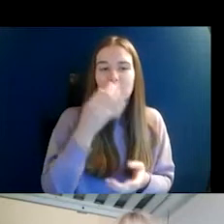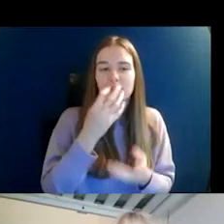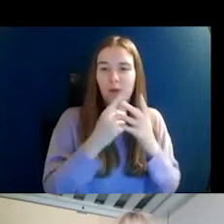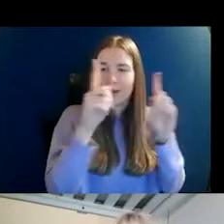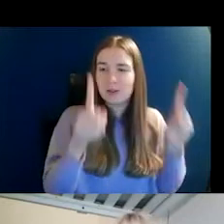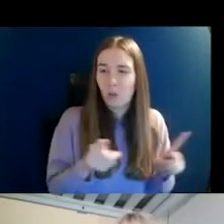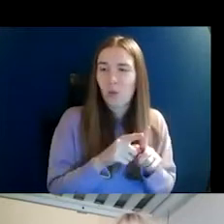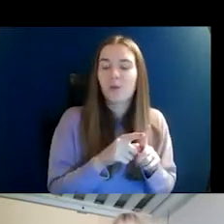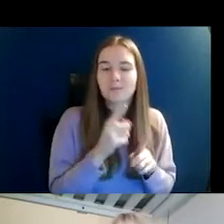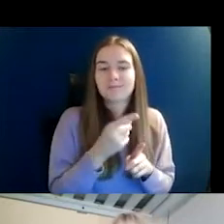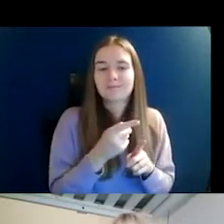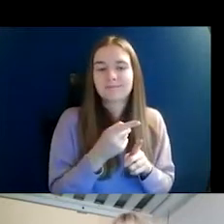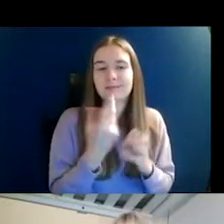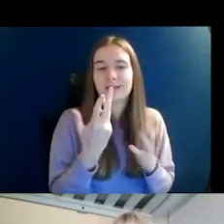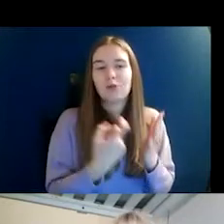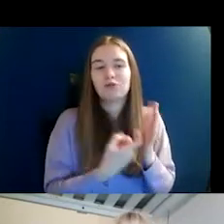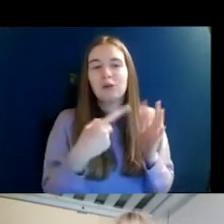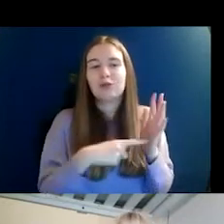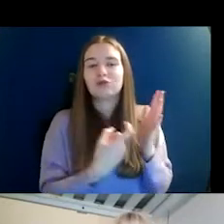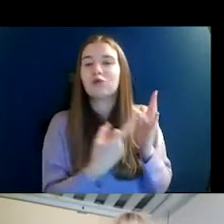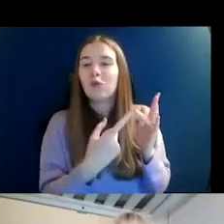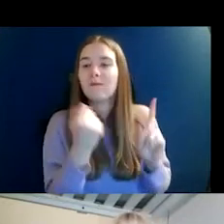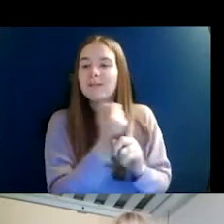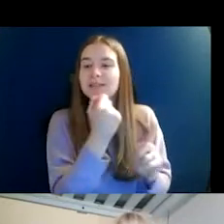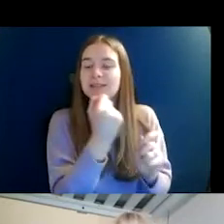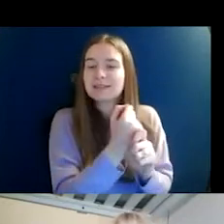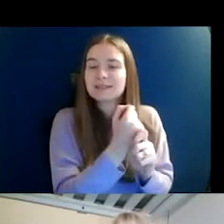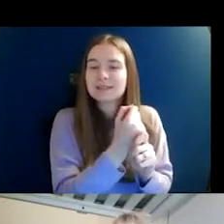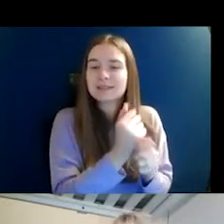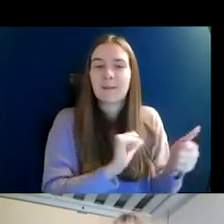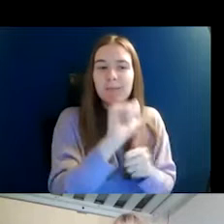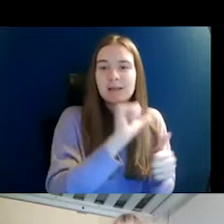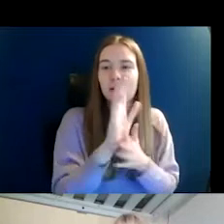And by retrofitting rather than demolishing these tower blocks, the whole life carbon footprint of the buildings